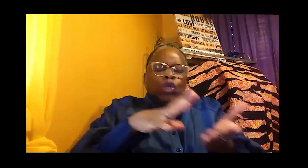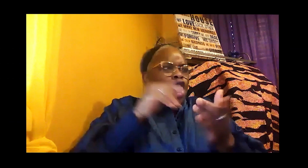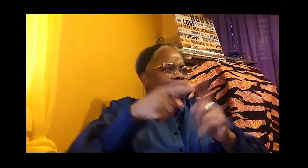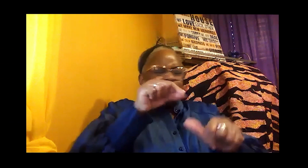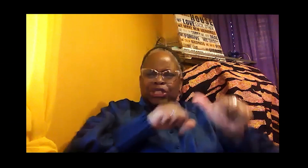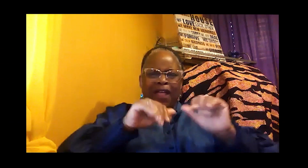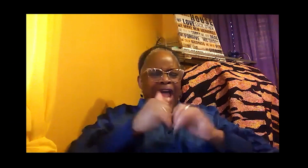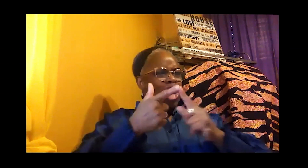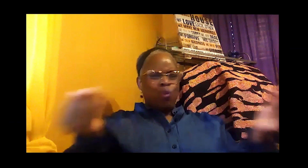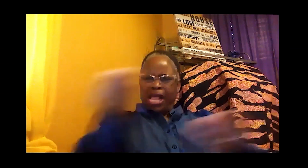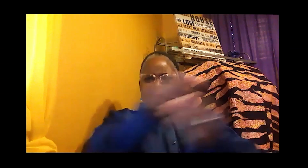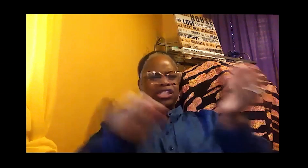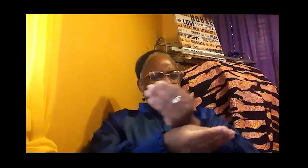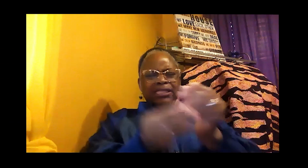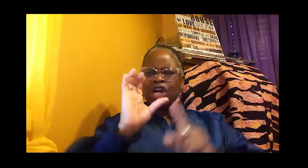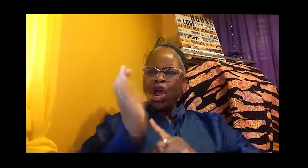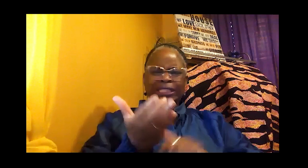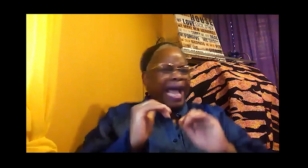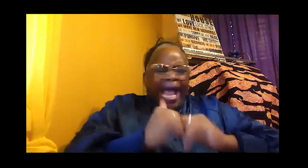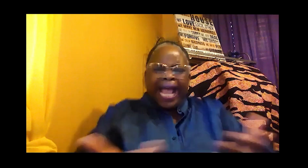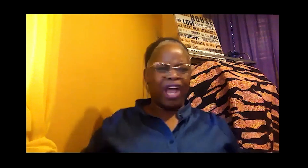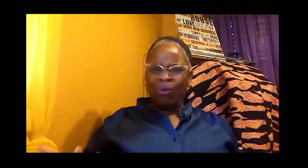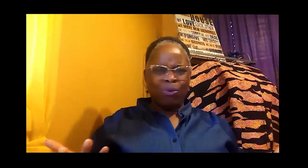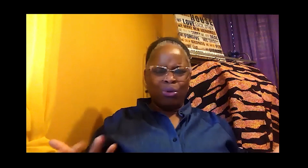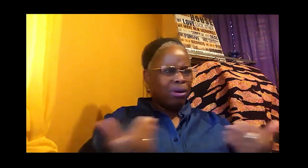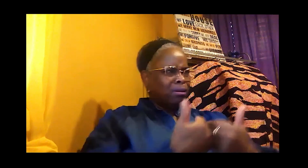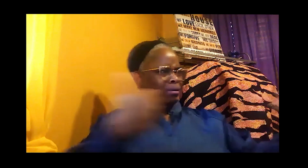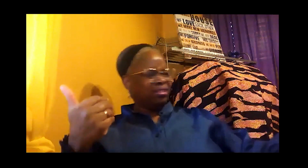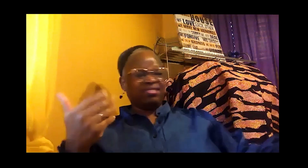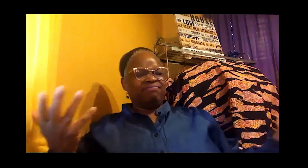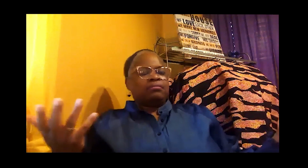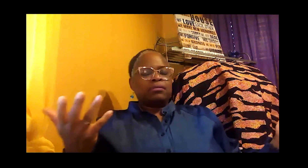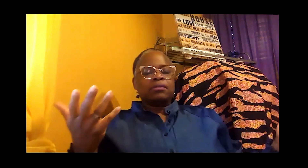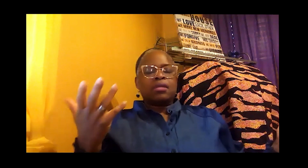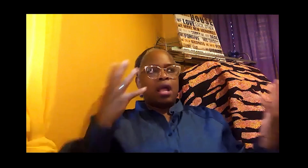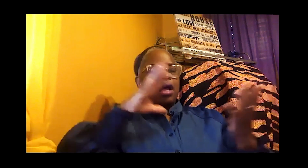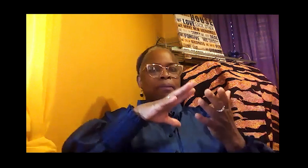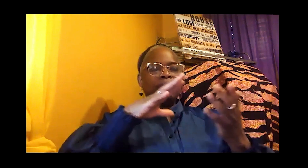can work together artistically and effectively. We can both learn from each other. We can exchange